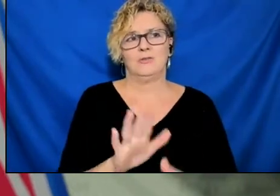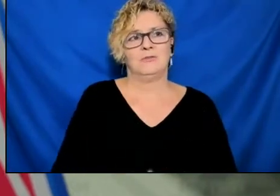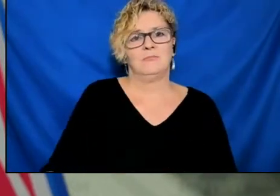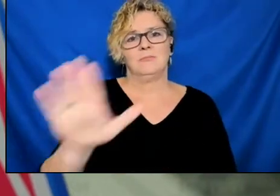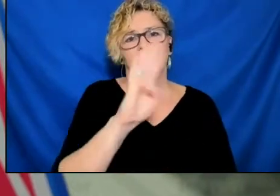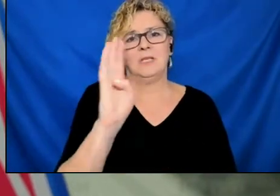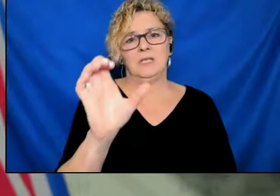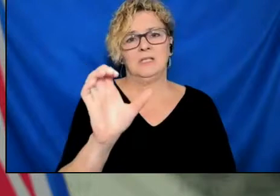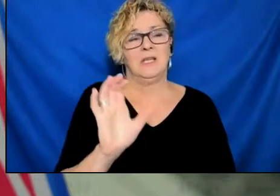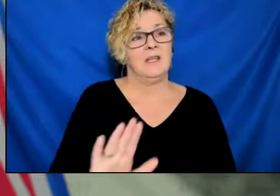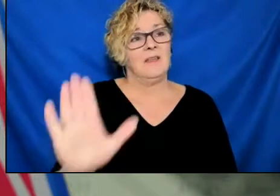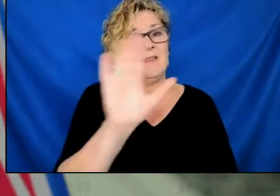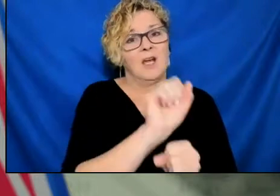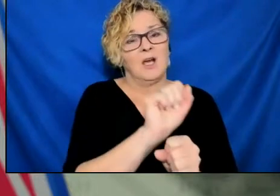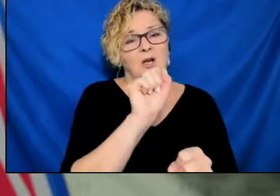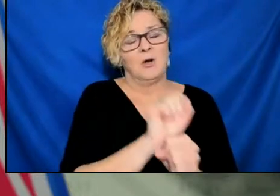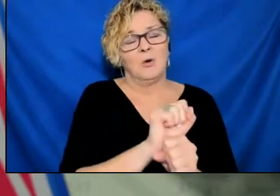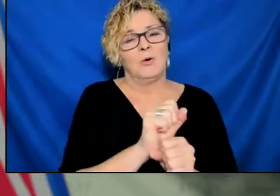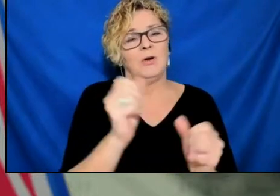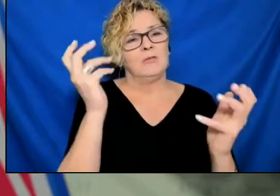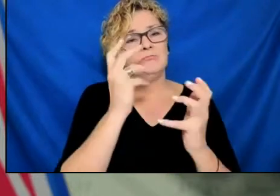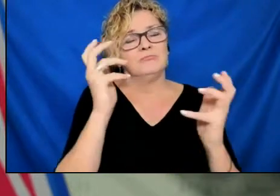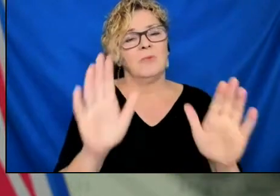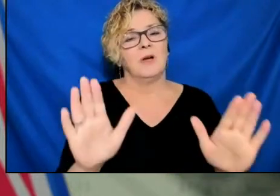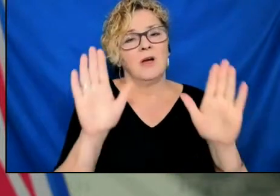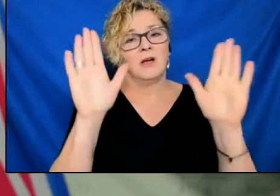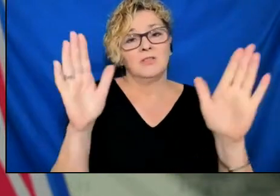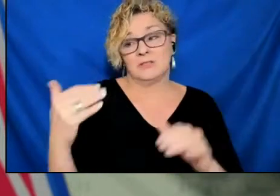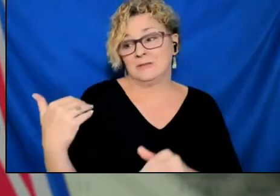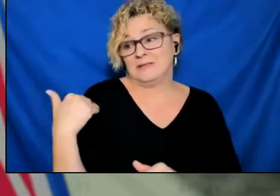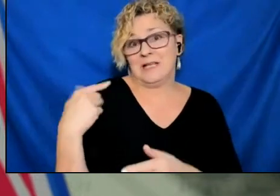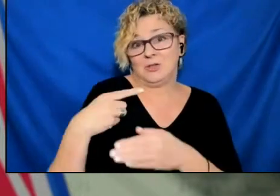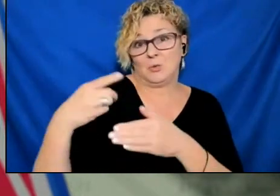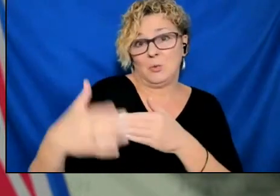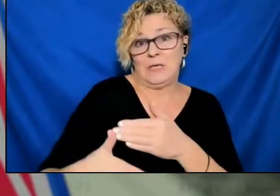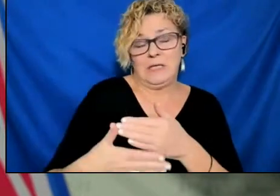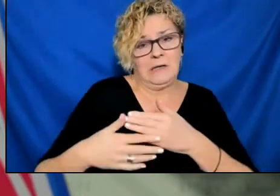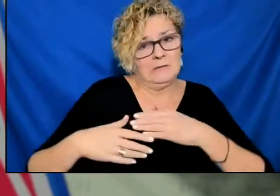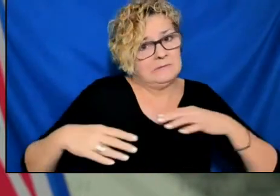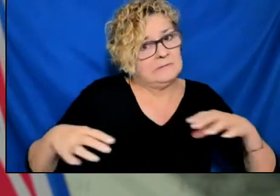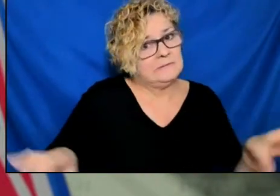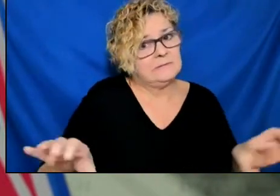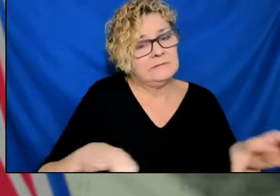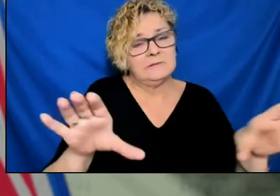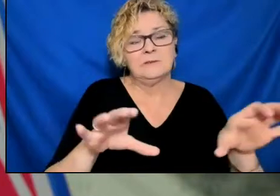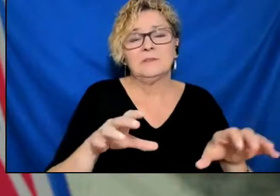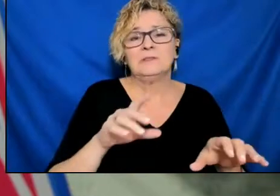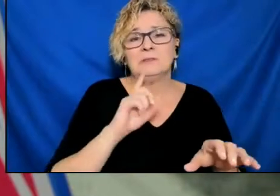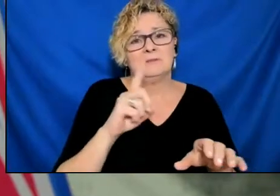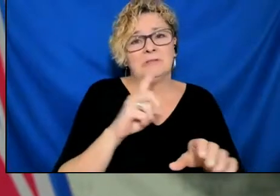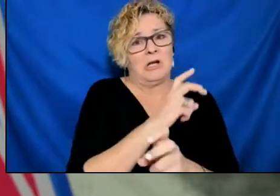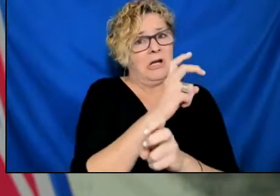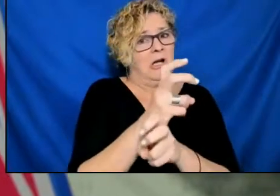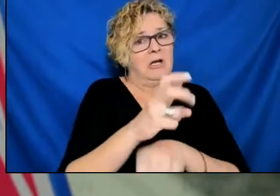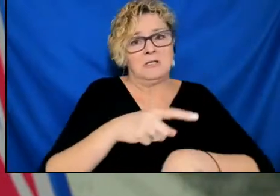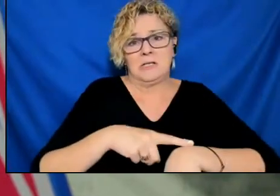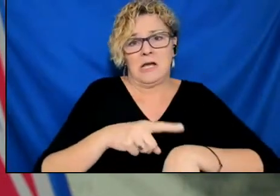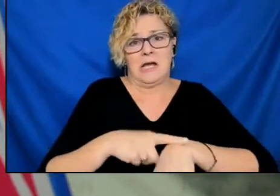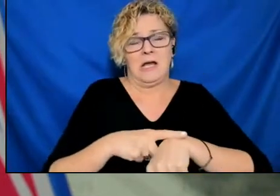the truly exceptional work that they did this weekend under